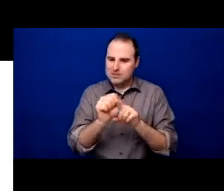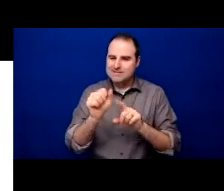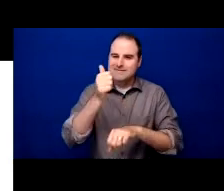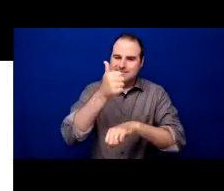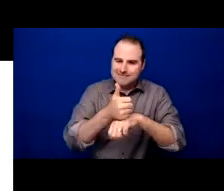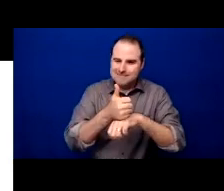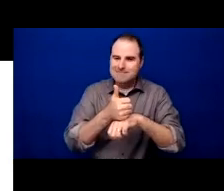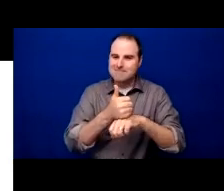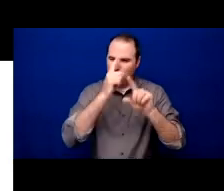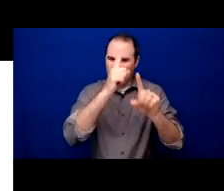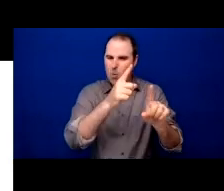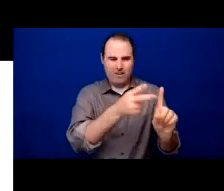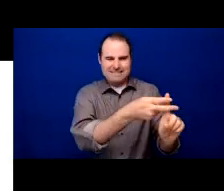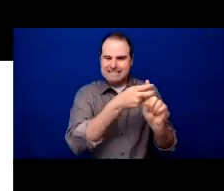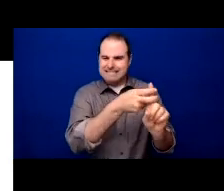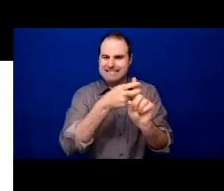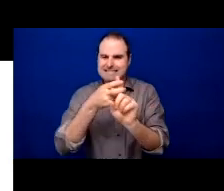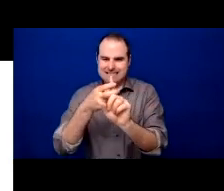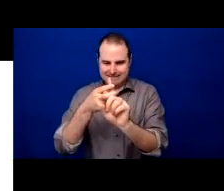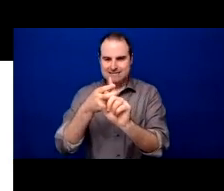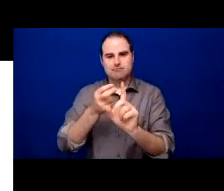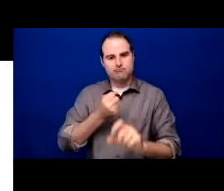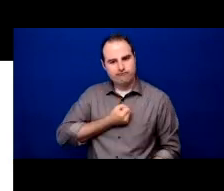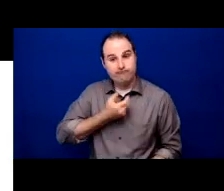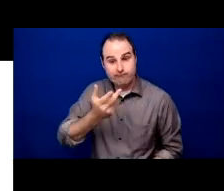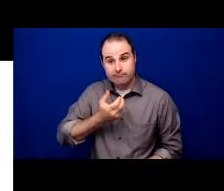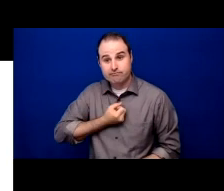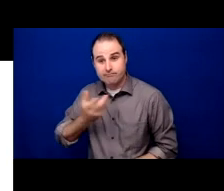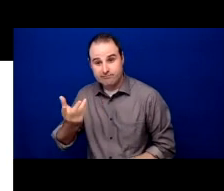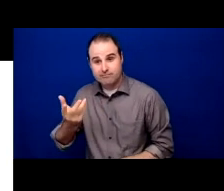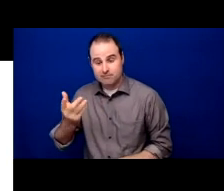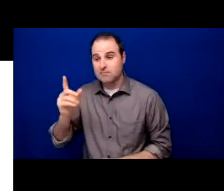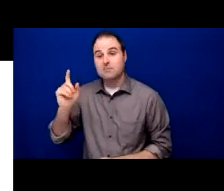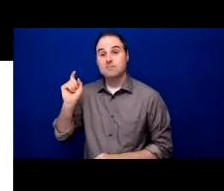and really requires the leadership of faculty and administrators across campus.